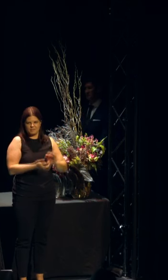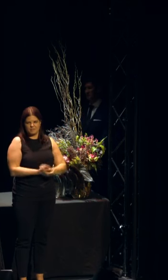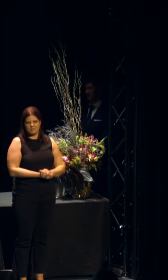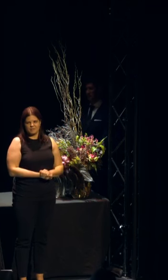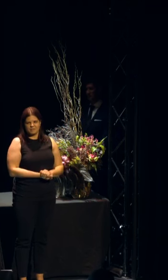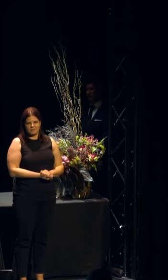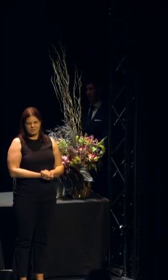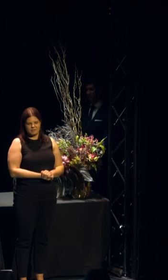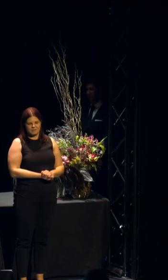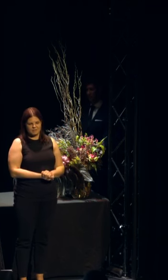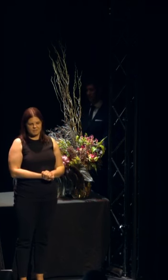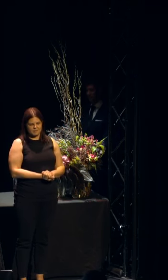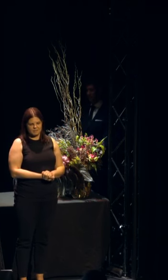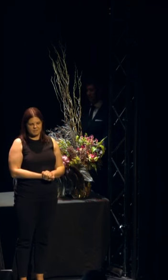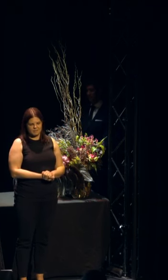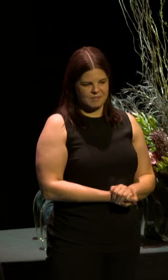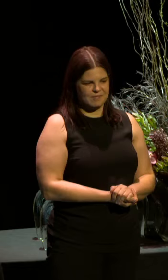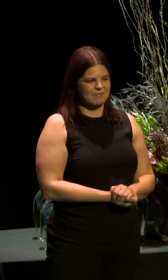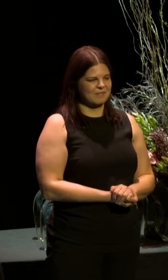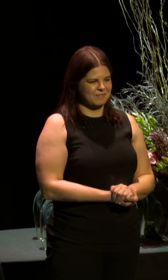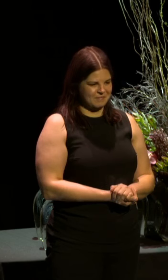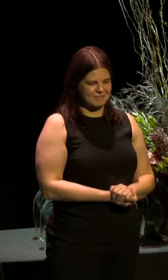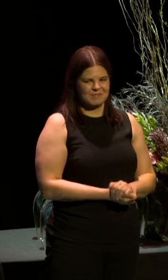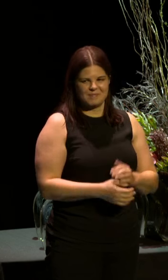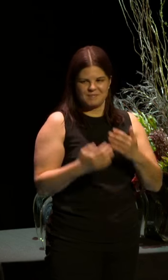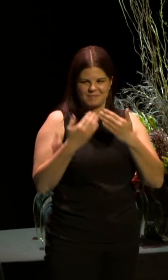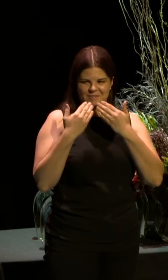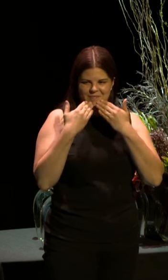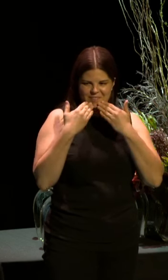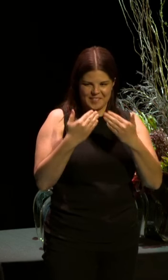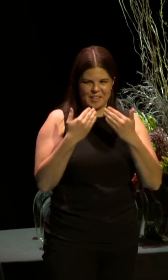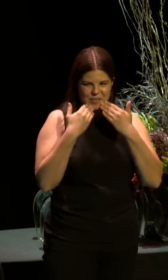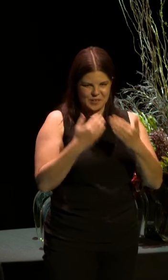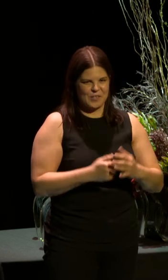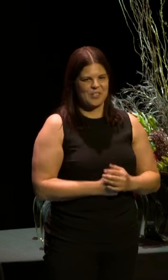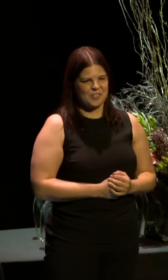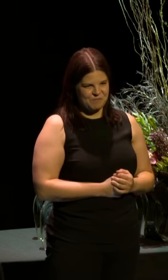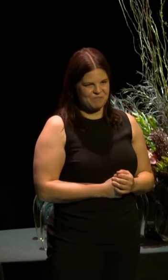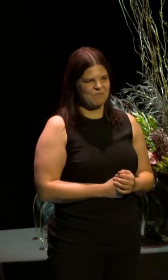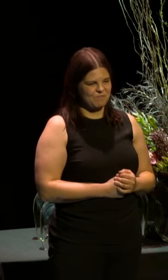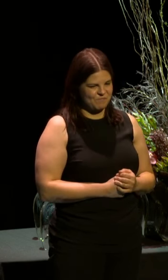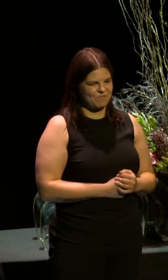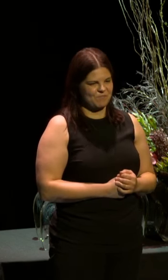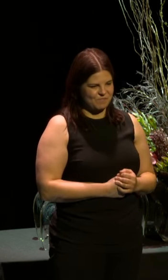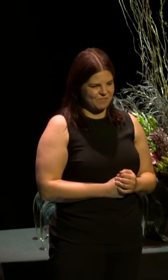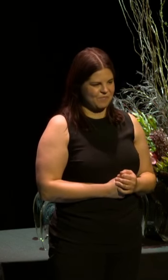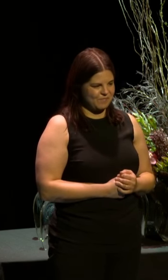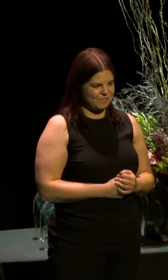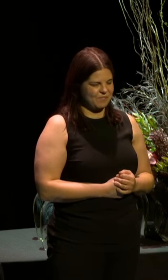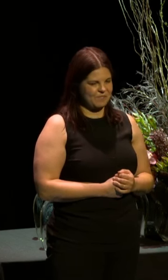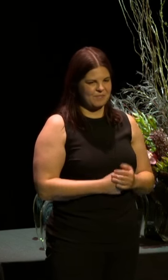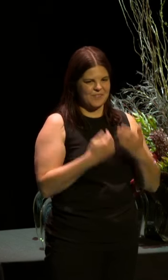Call me. Thank you! Thank you, Kath. Thank you very much.